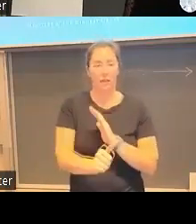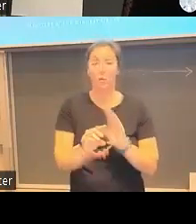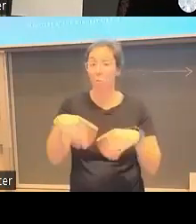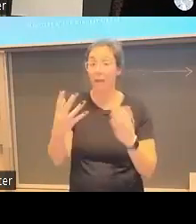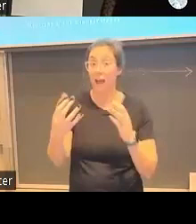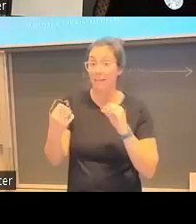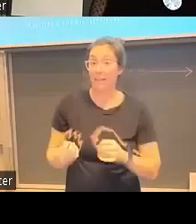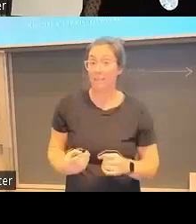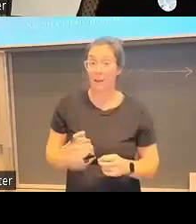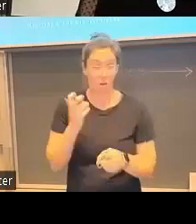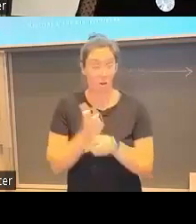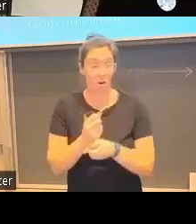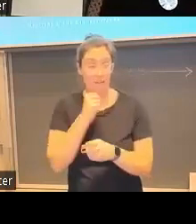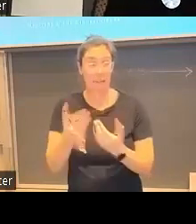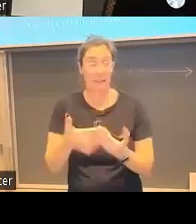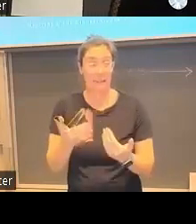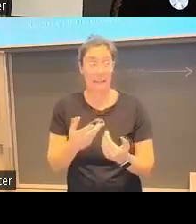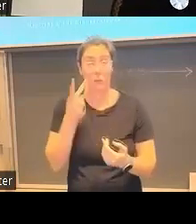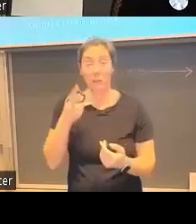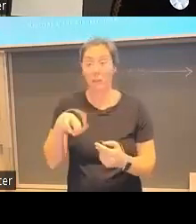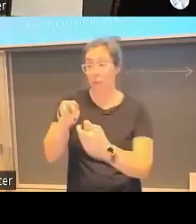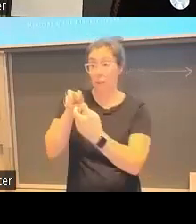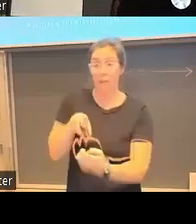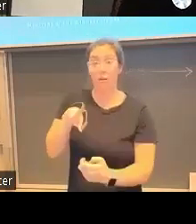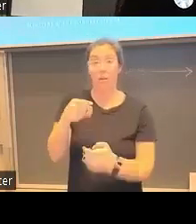comfortable process especially when we see that people are struggling but there are strategies